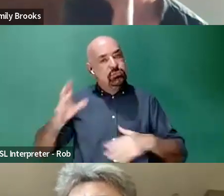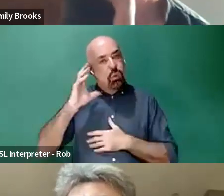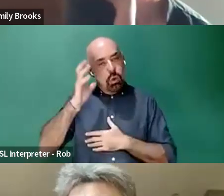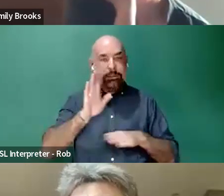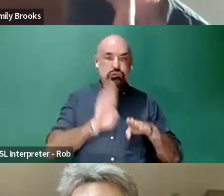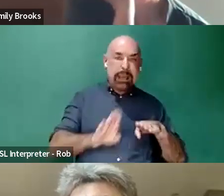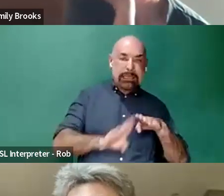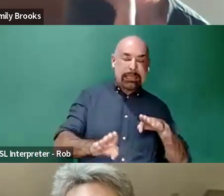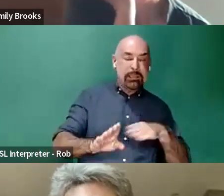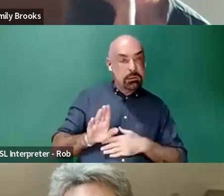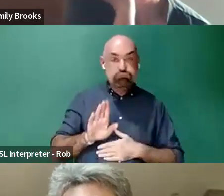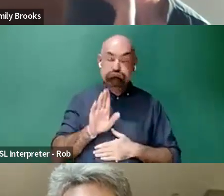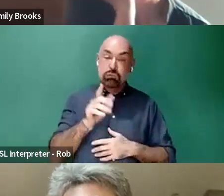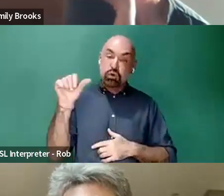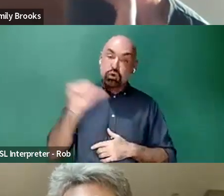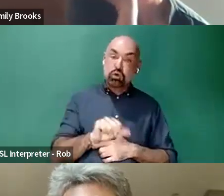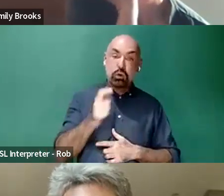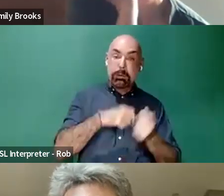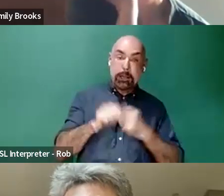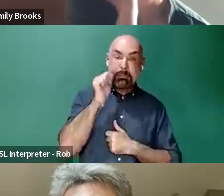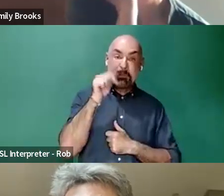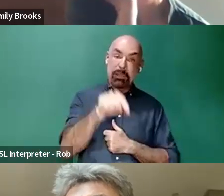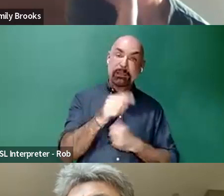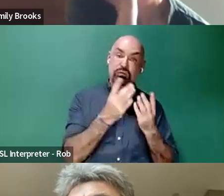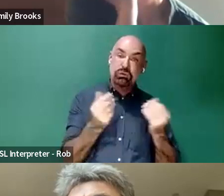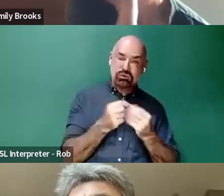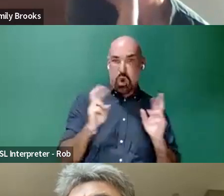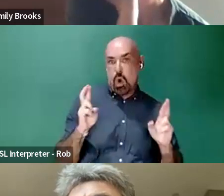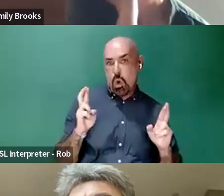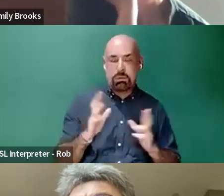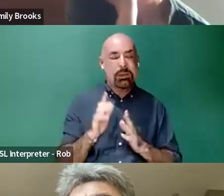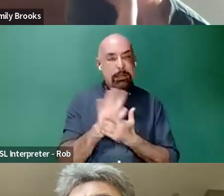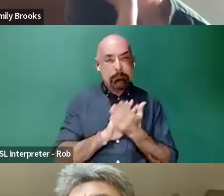themselves familiar with this resource so they can understand what knowledge the